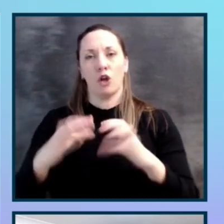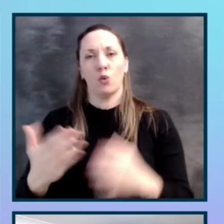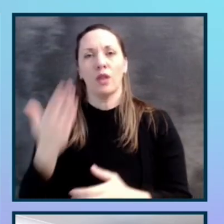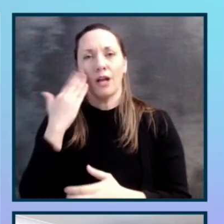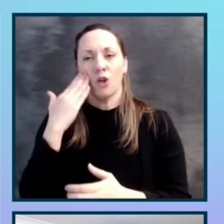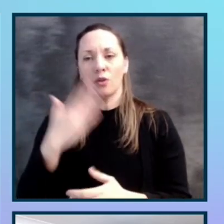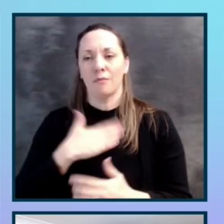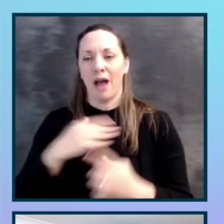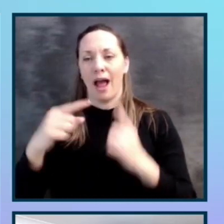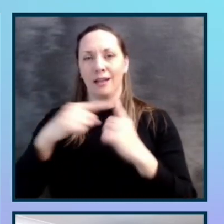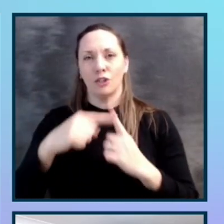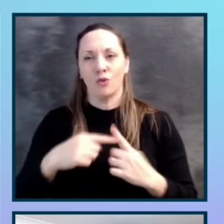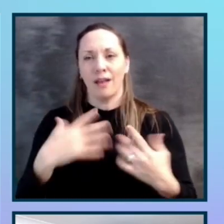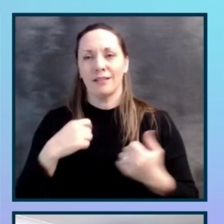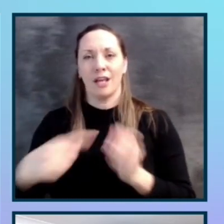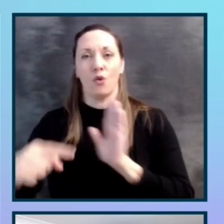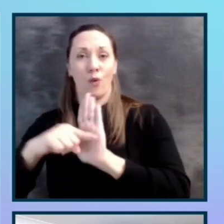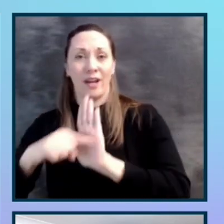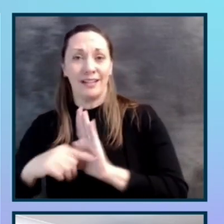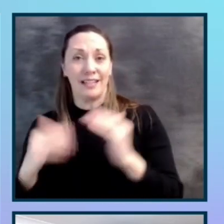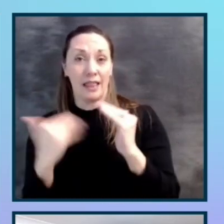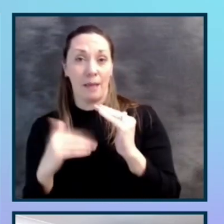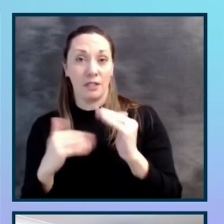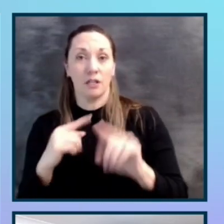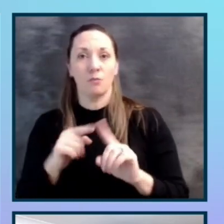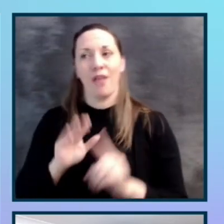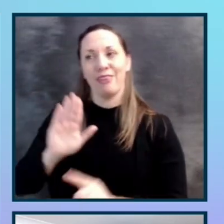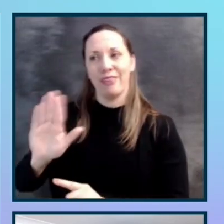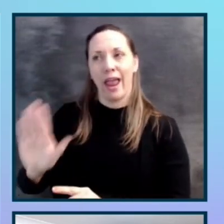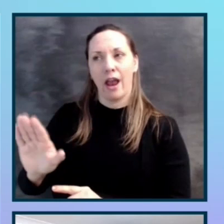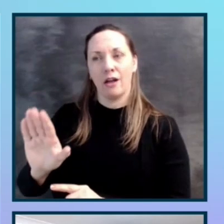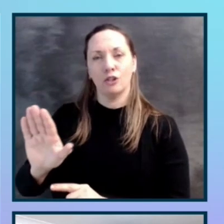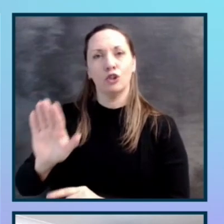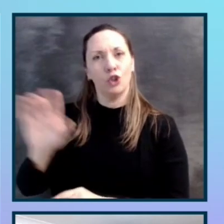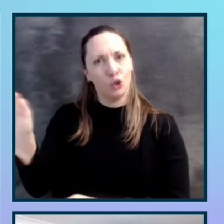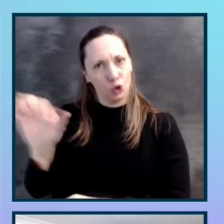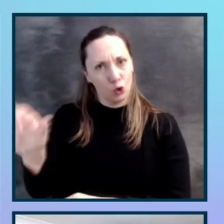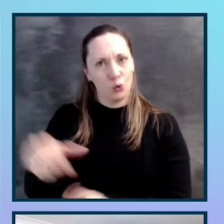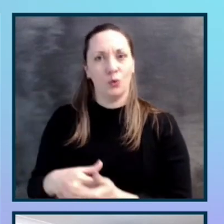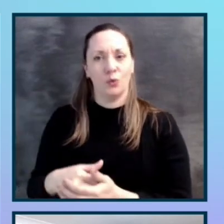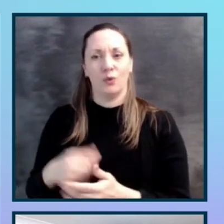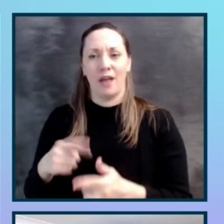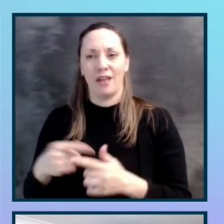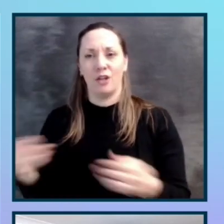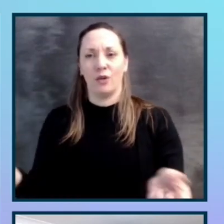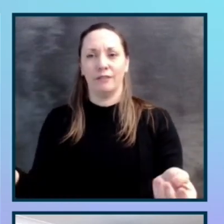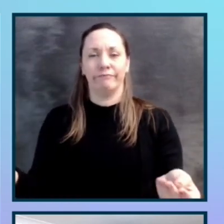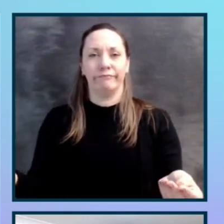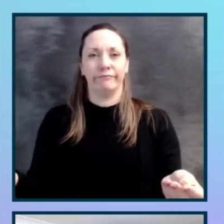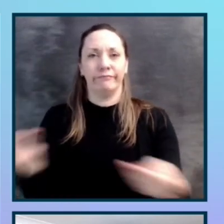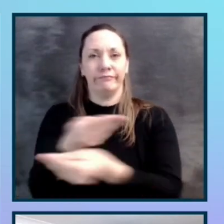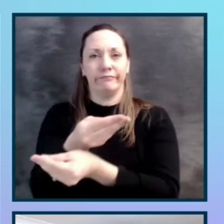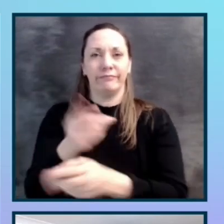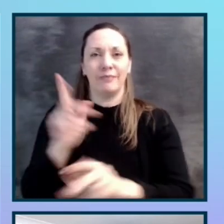and weaknesses and limitations, but their own as well, and then you can have people jump in. That is a massive, you know, breath of fresh air.